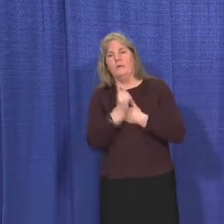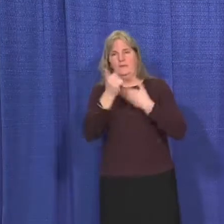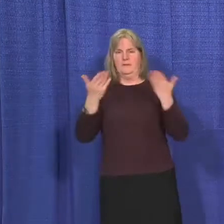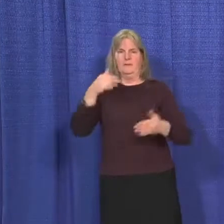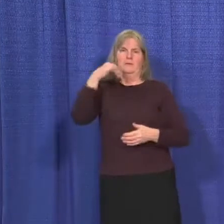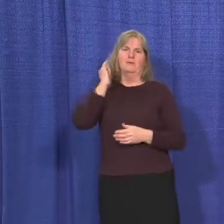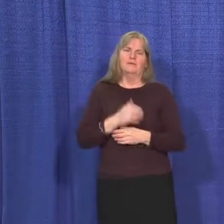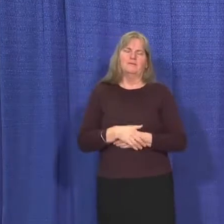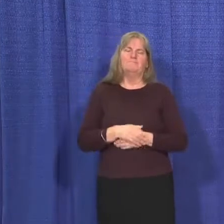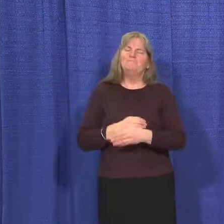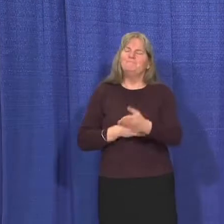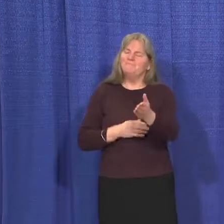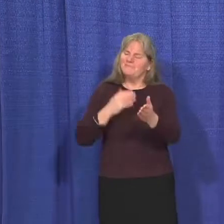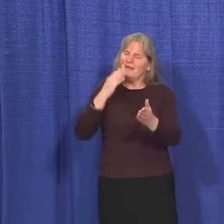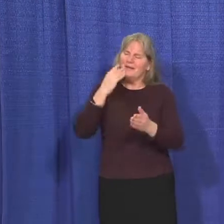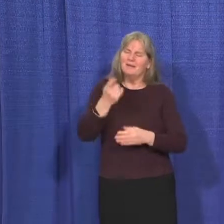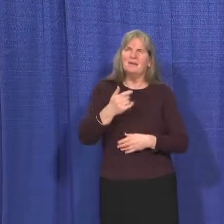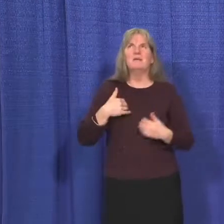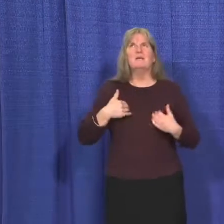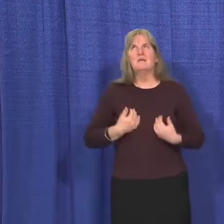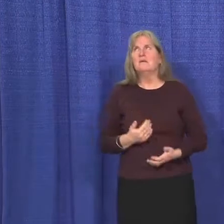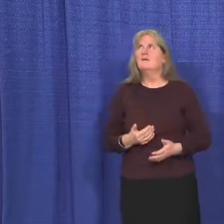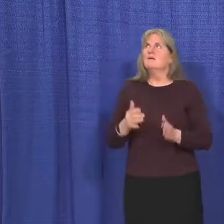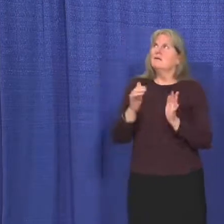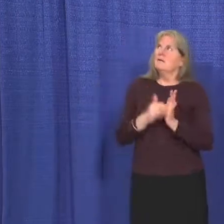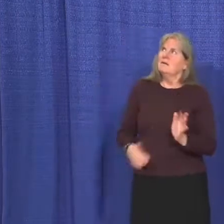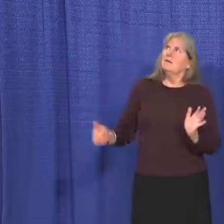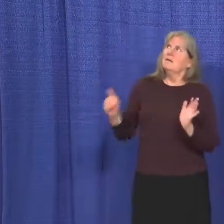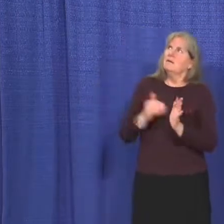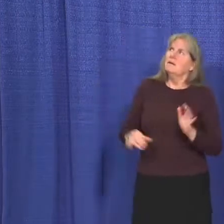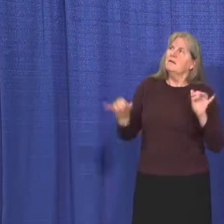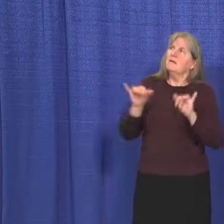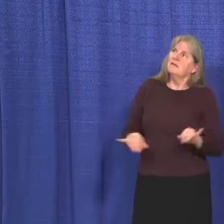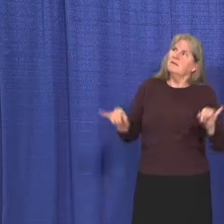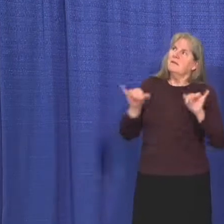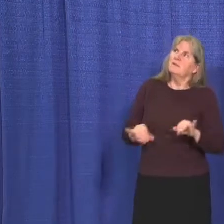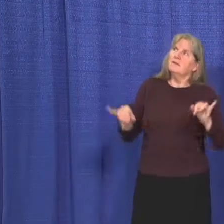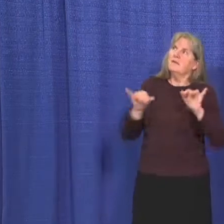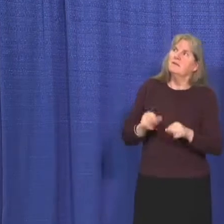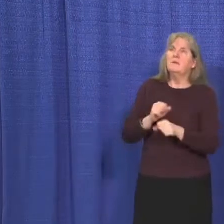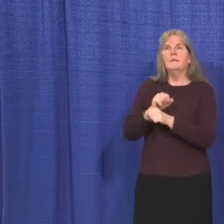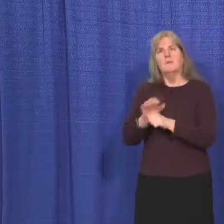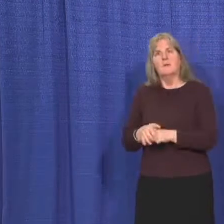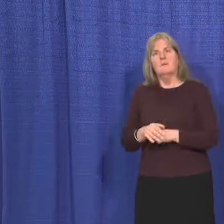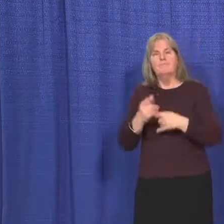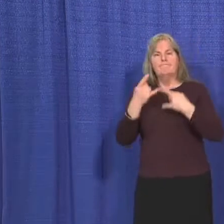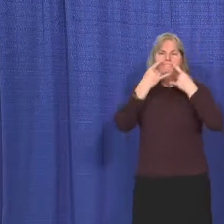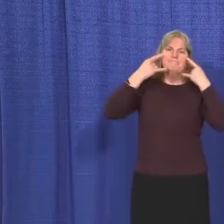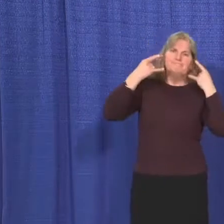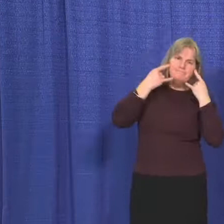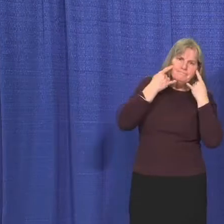I get how tired everyone is of hearing about COVID-19. Of having to wear a mask, of not